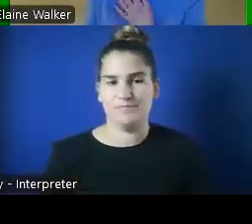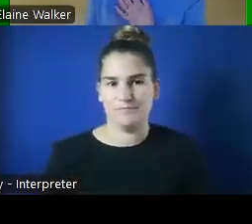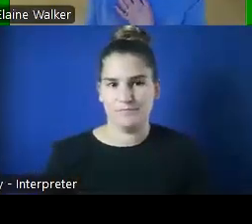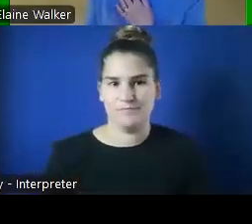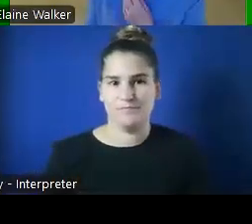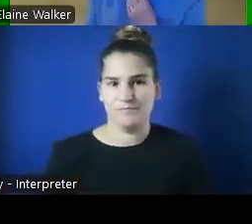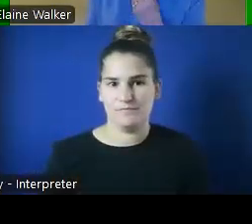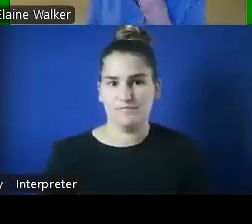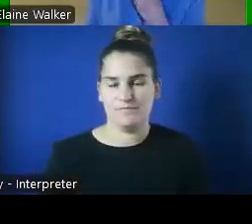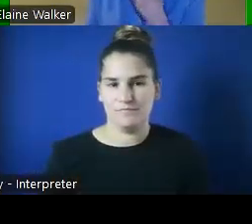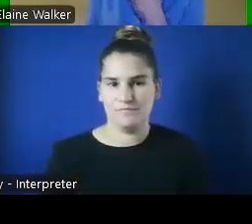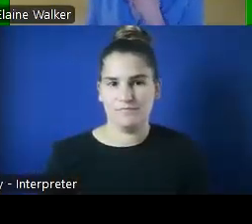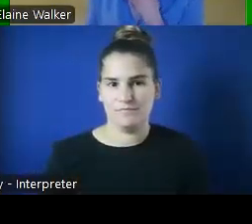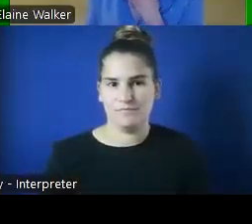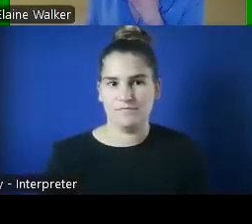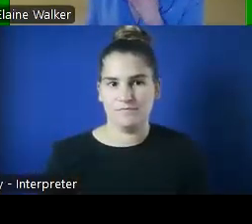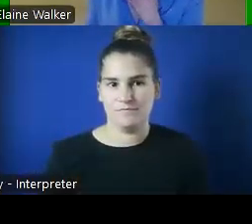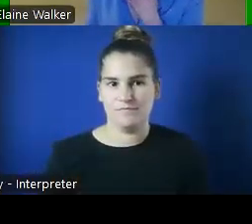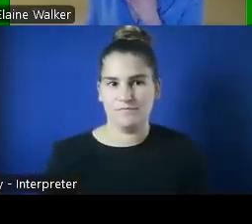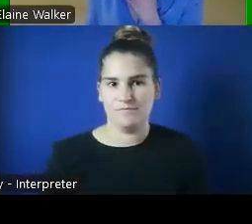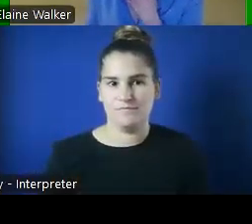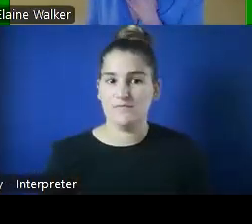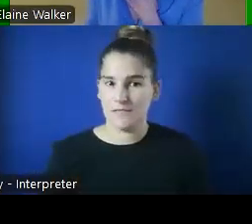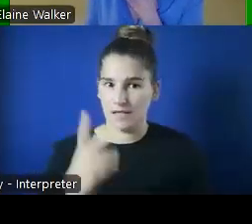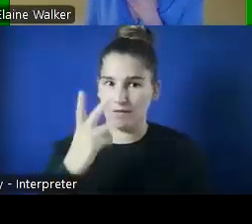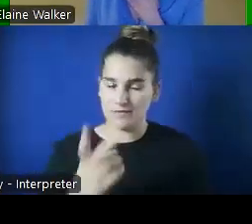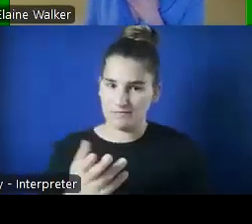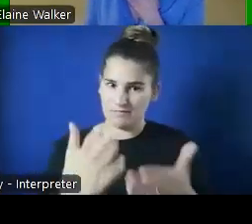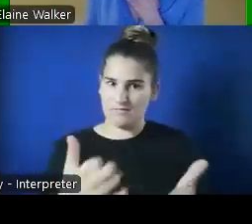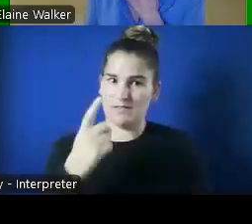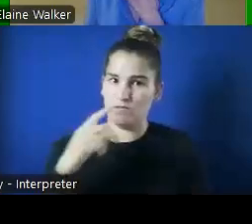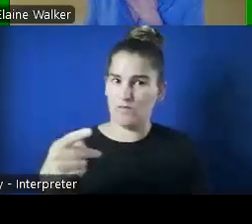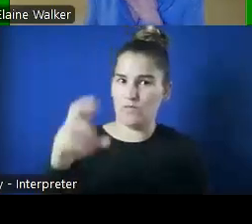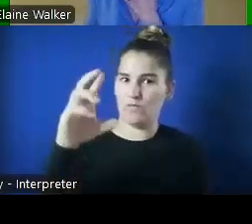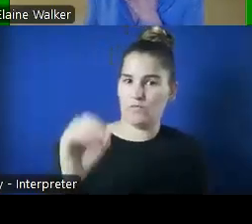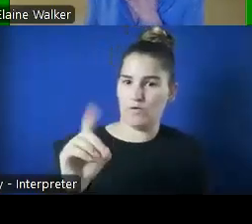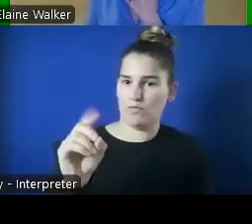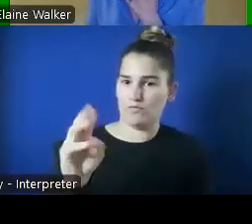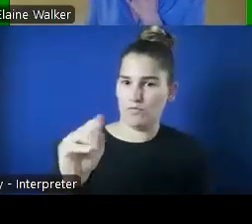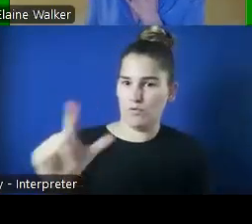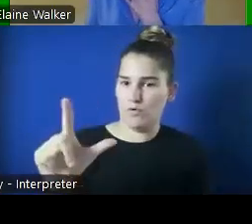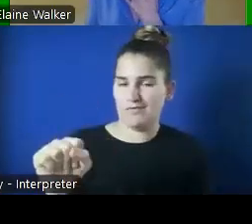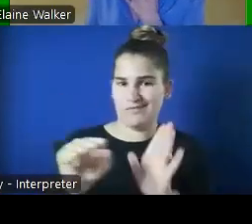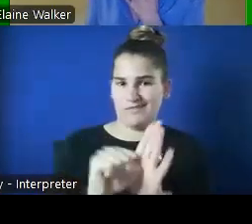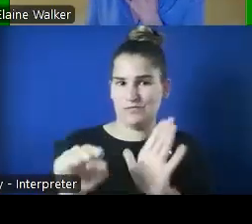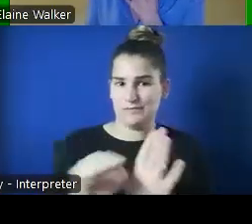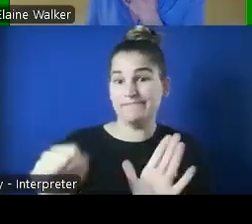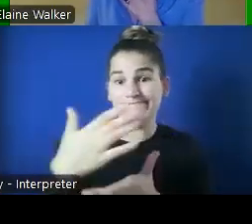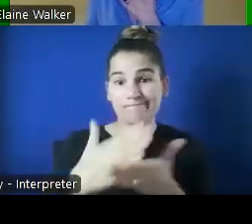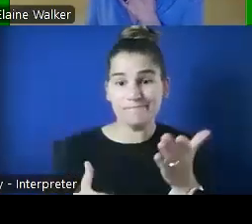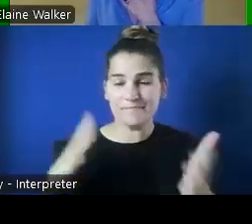interview for uh prodomal syndromes um and some of those symptoms are linked with brain